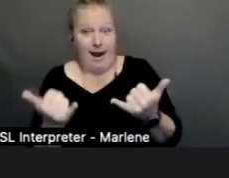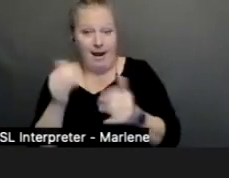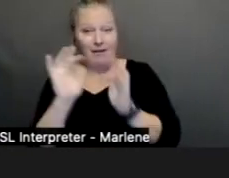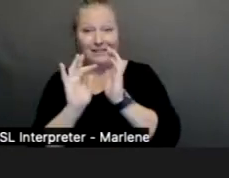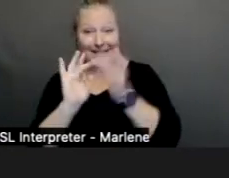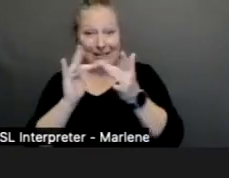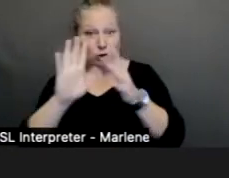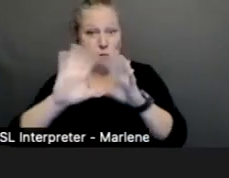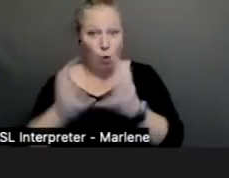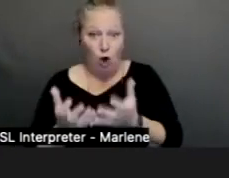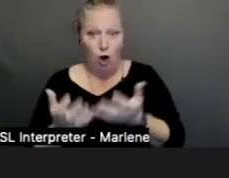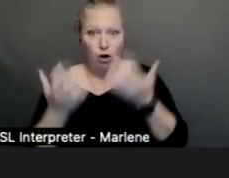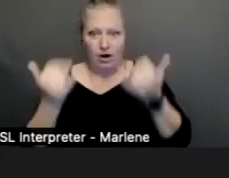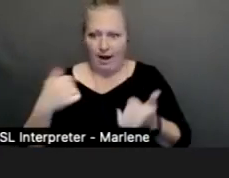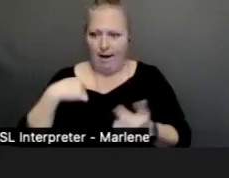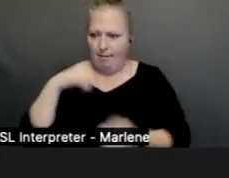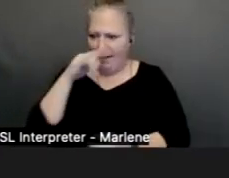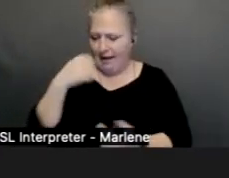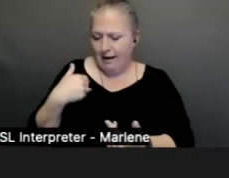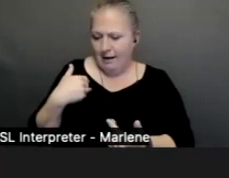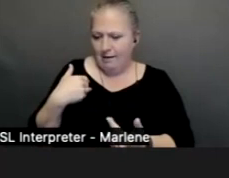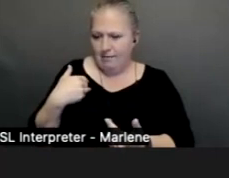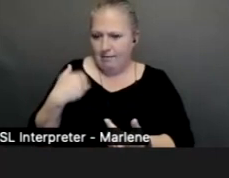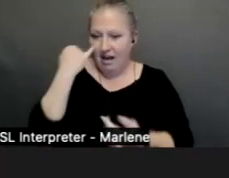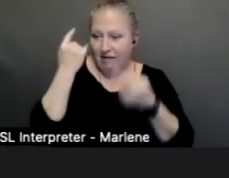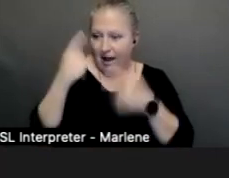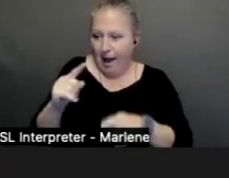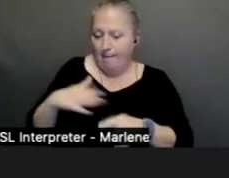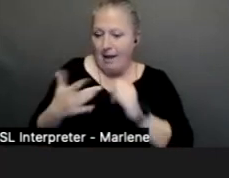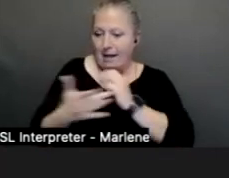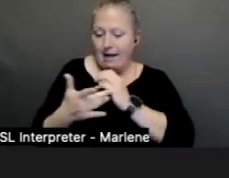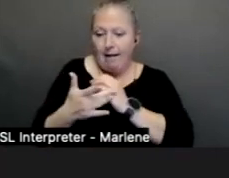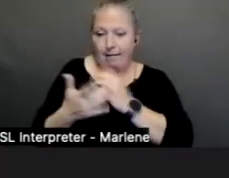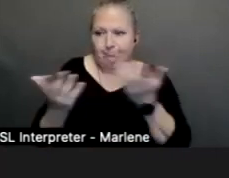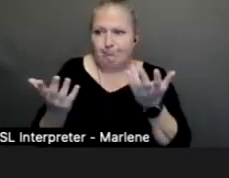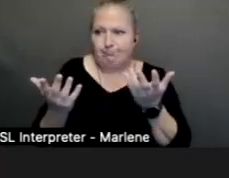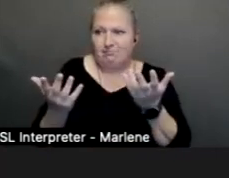this, you know, I'm a kid who something happened to my technology, you know, is that going to keep